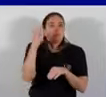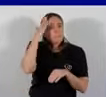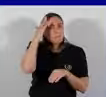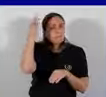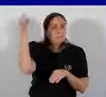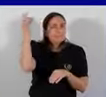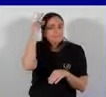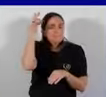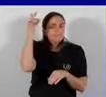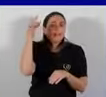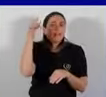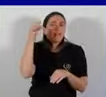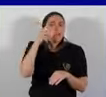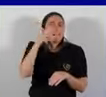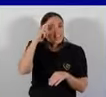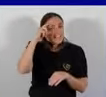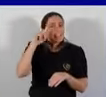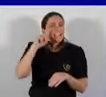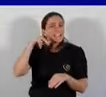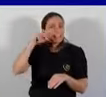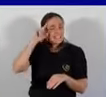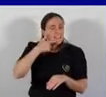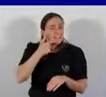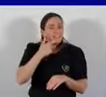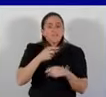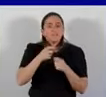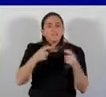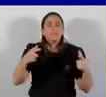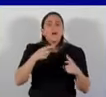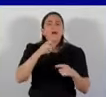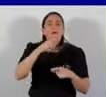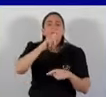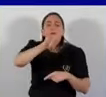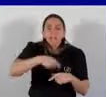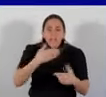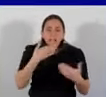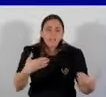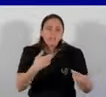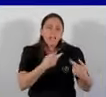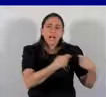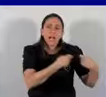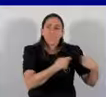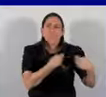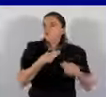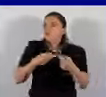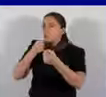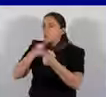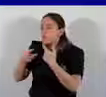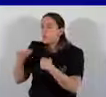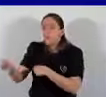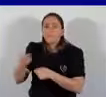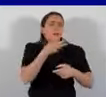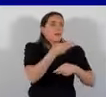Look, the first thing is to get the kinesian chip out of your head Growth is not generated by consumption